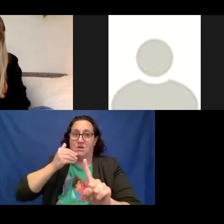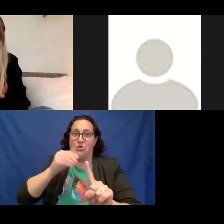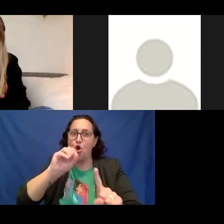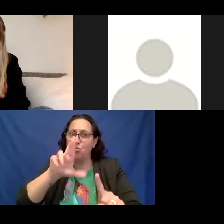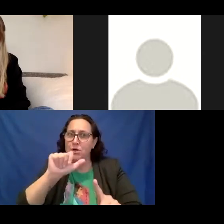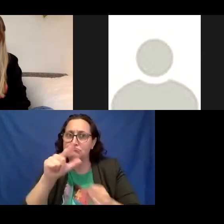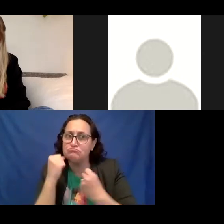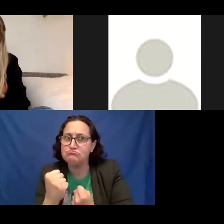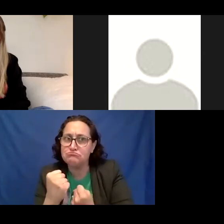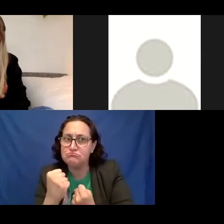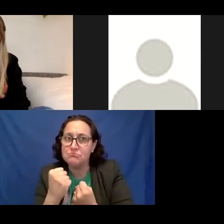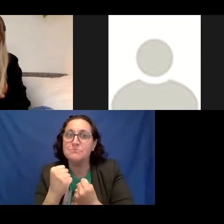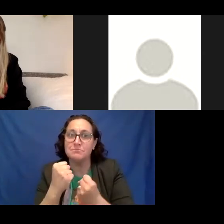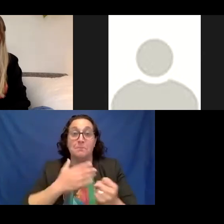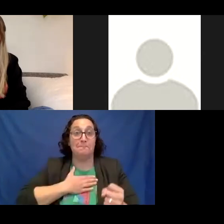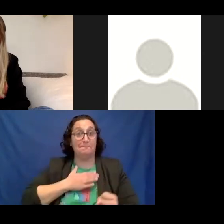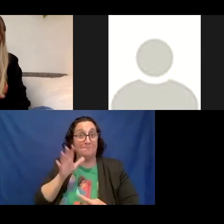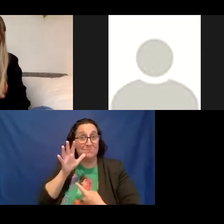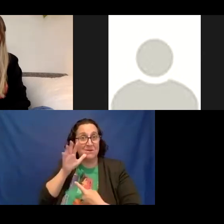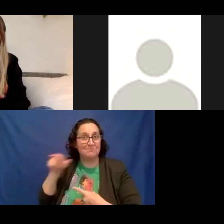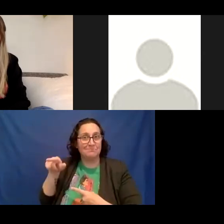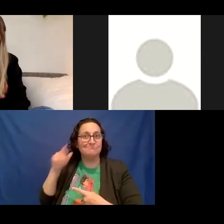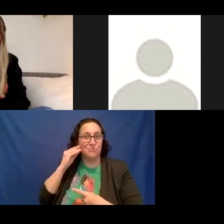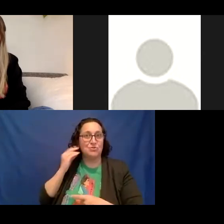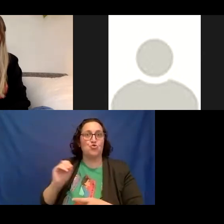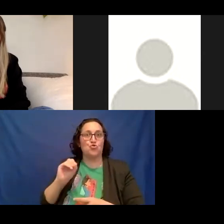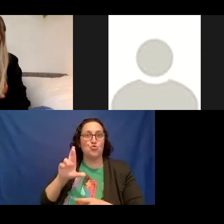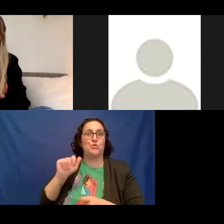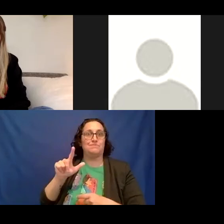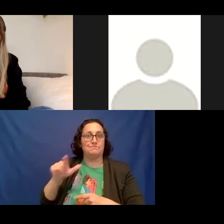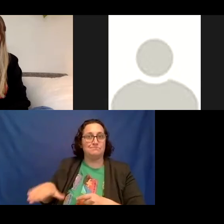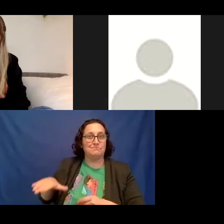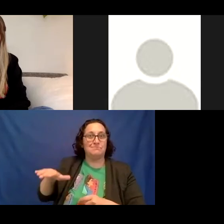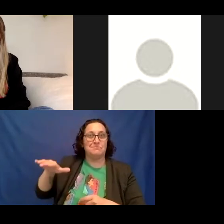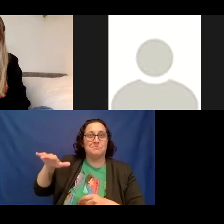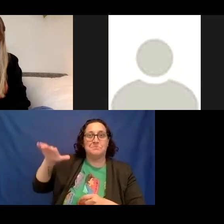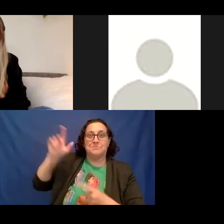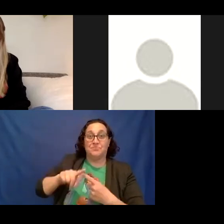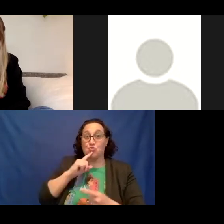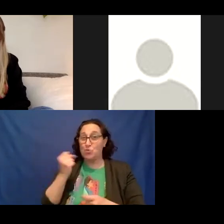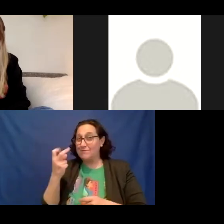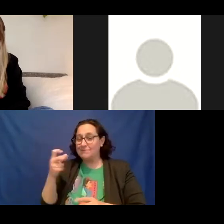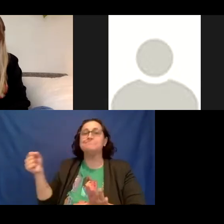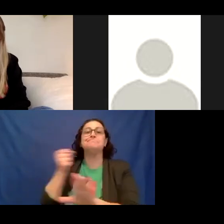a shift, so before Stokoe oralism was very strong and my mother was raised in that time actually,